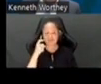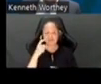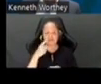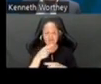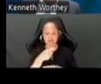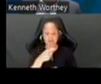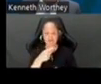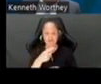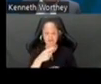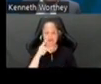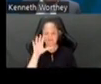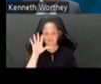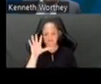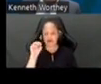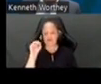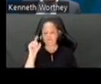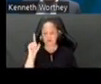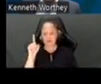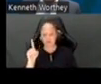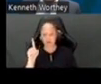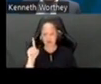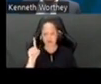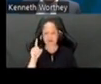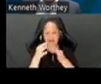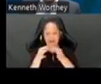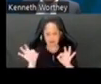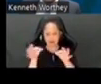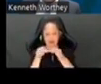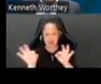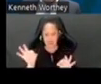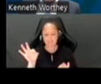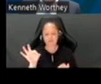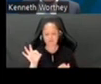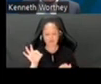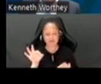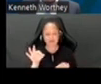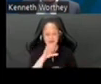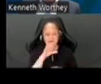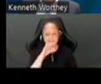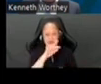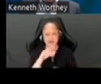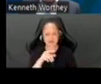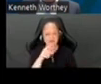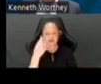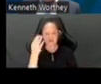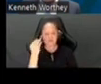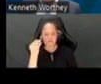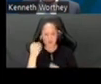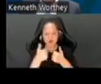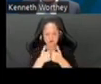compliant with closed captioning. The 14 games have animated visuals. On this slide there